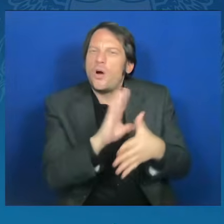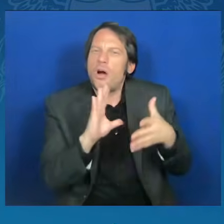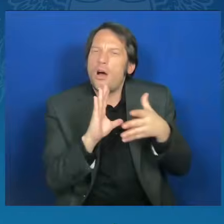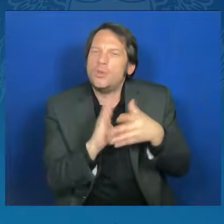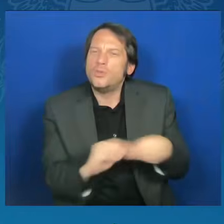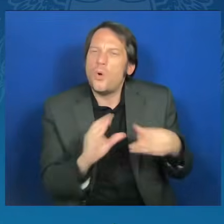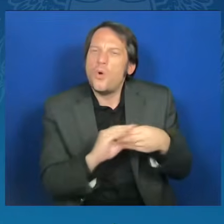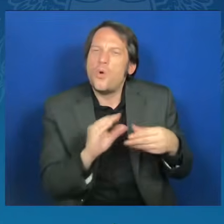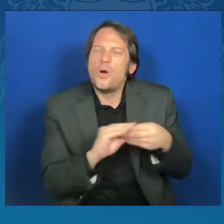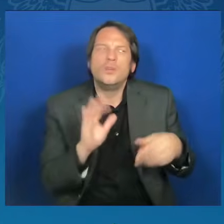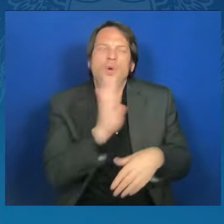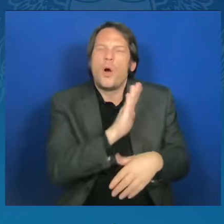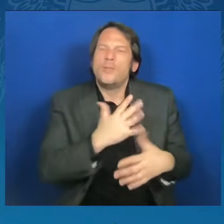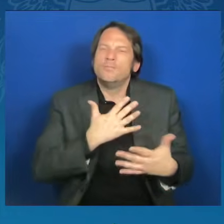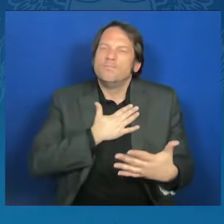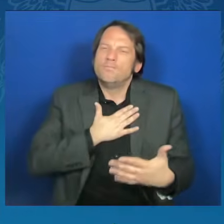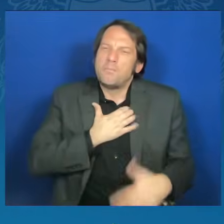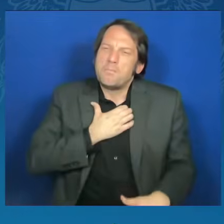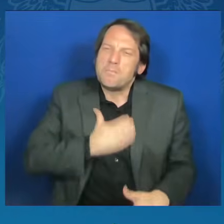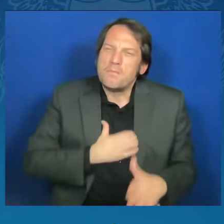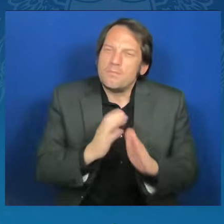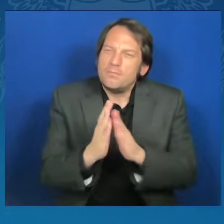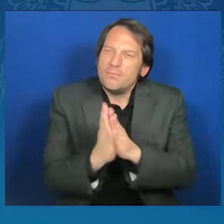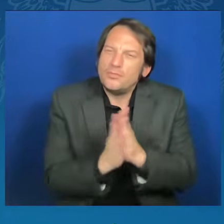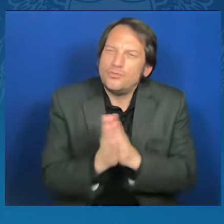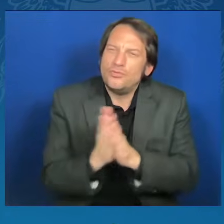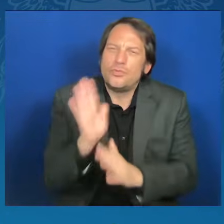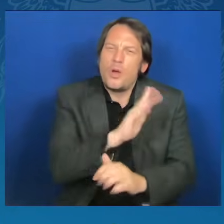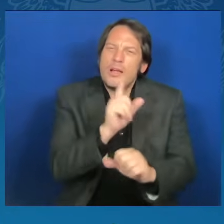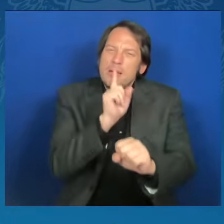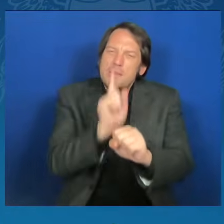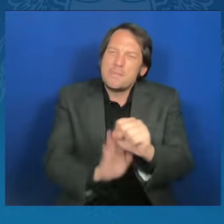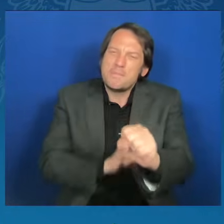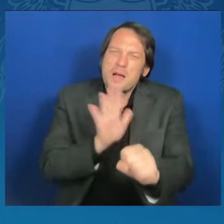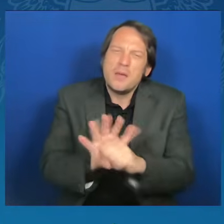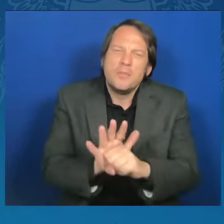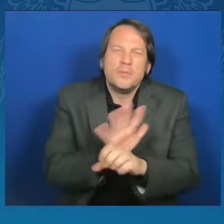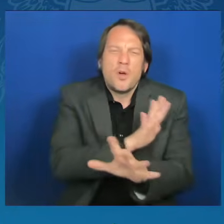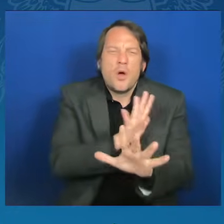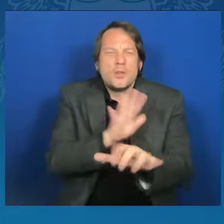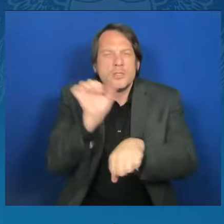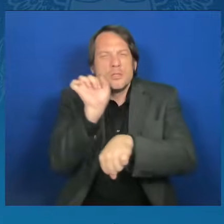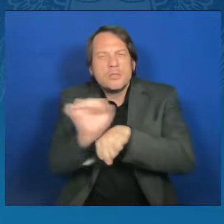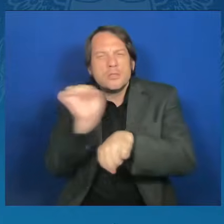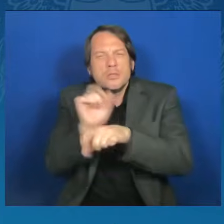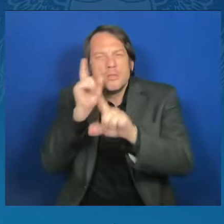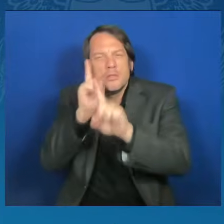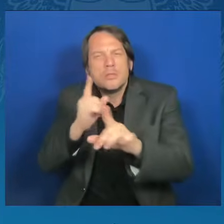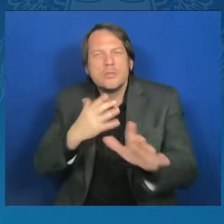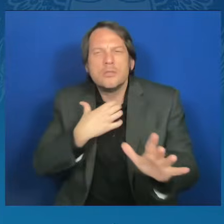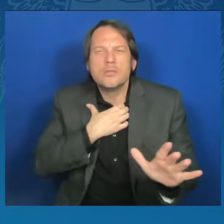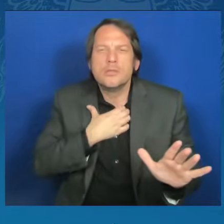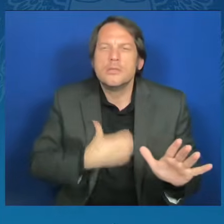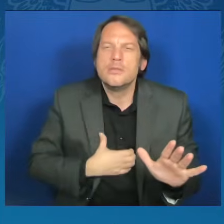and your drive and -- and your high level of expectation that you are also meeting with the resources